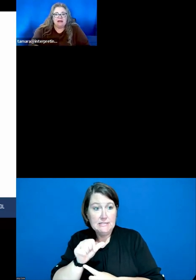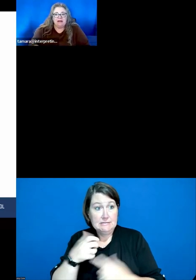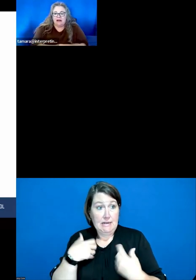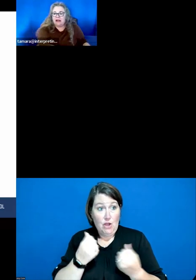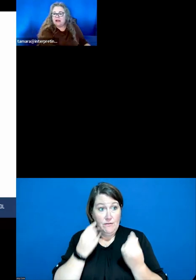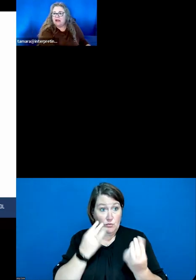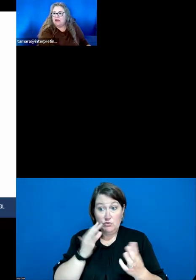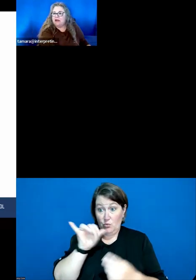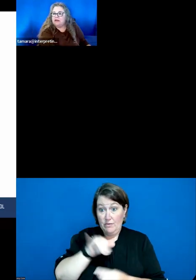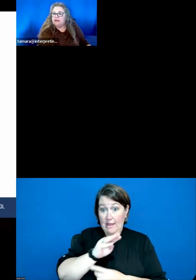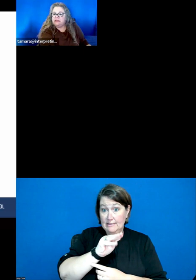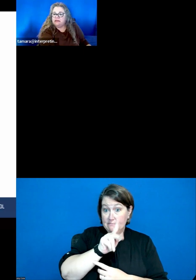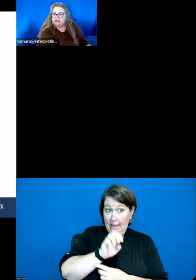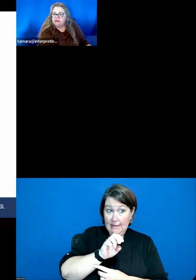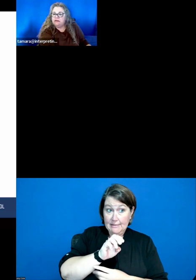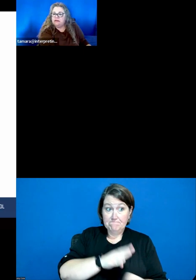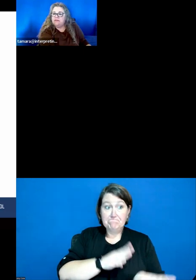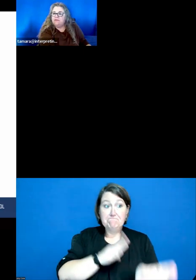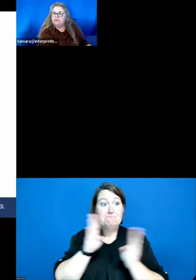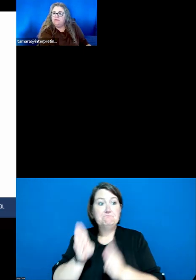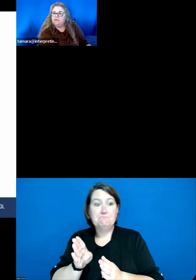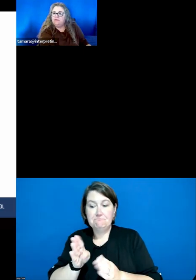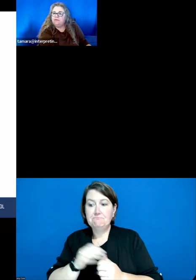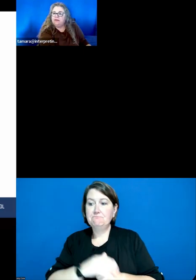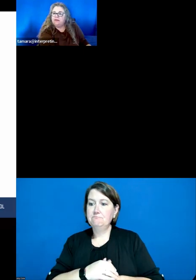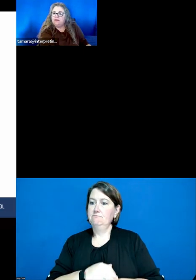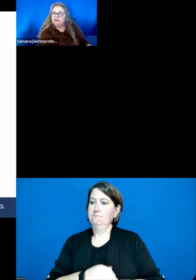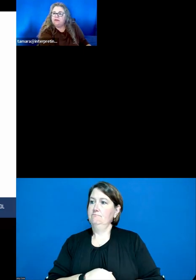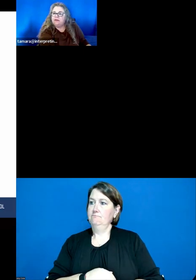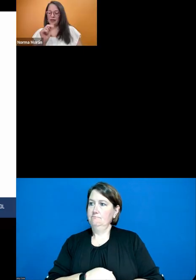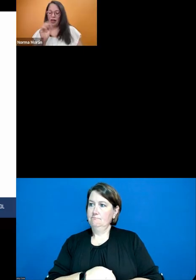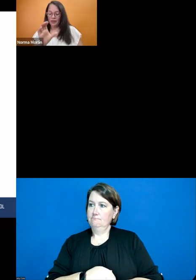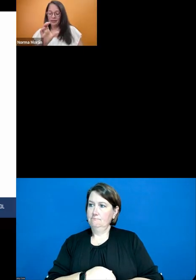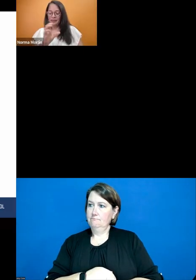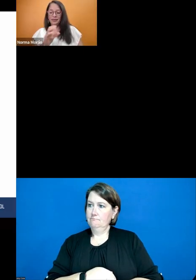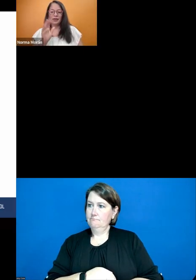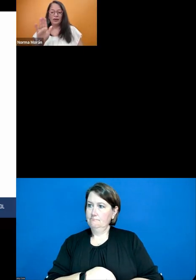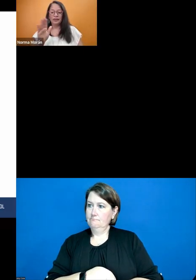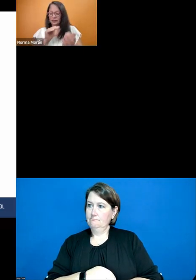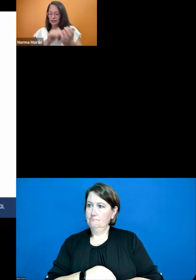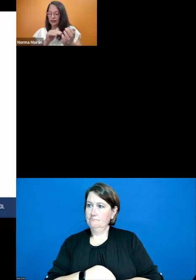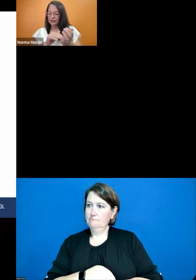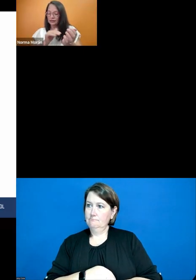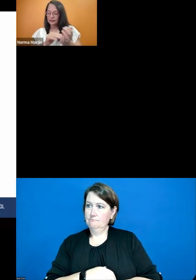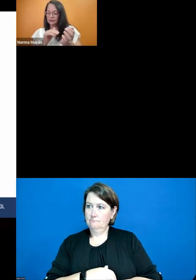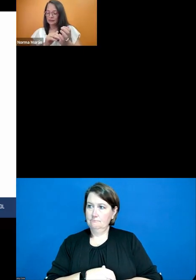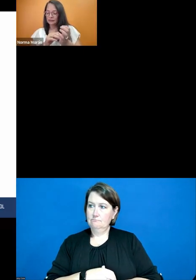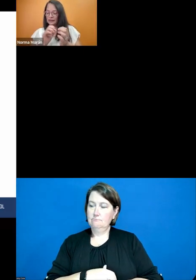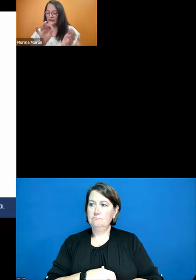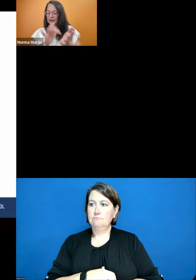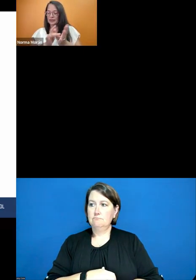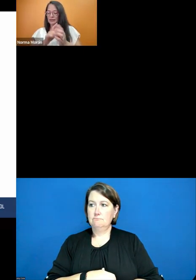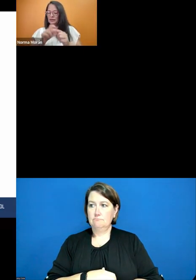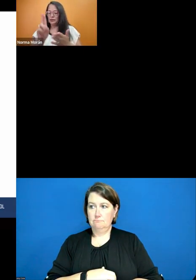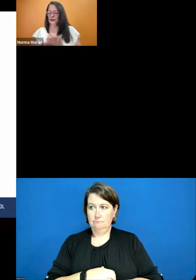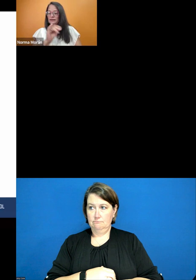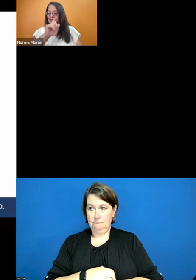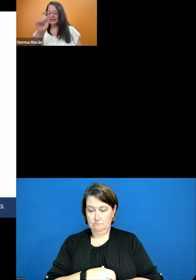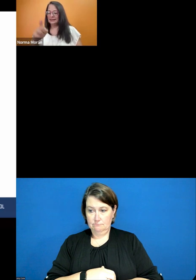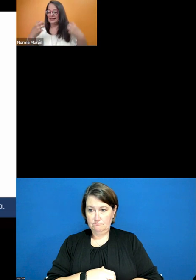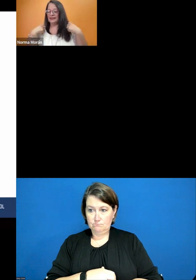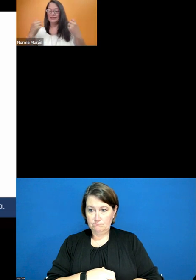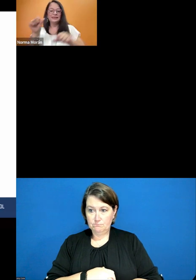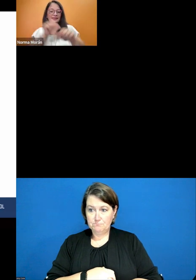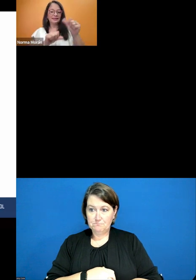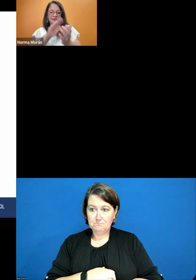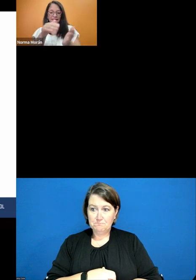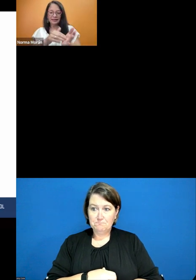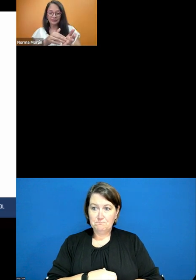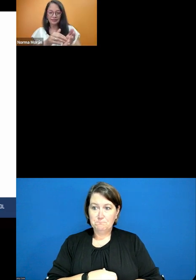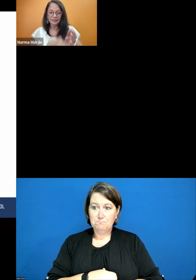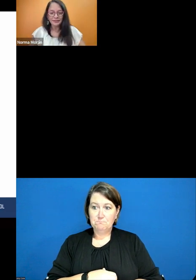And the